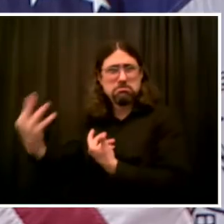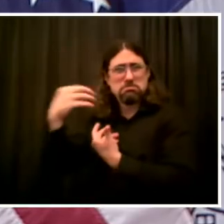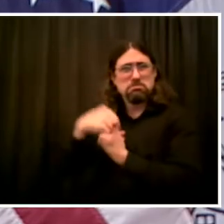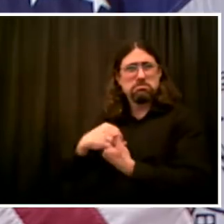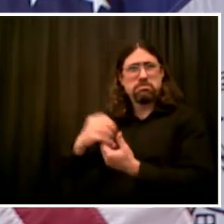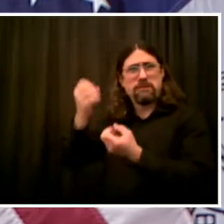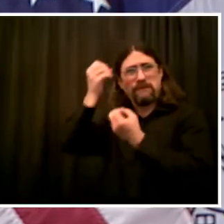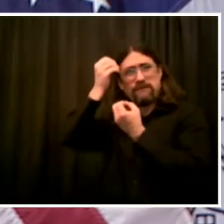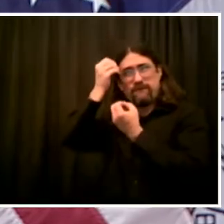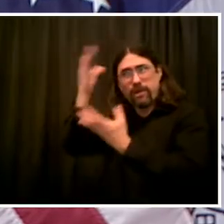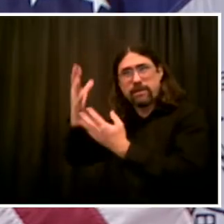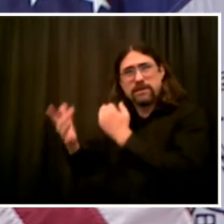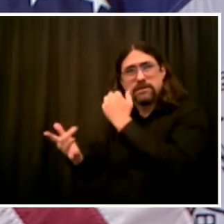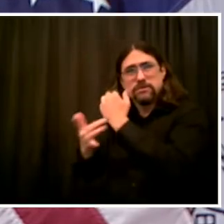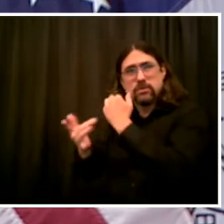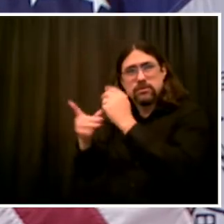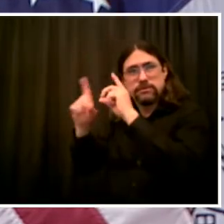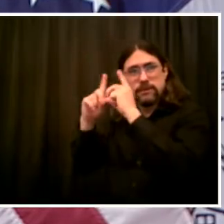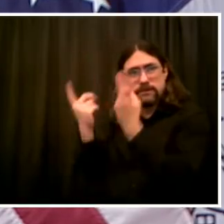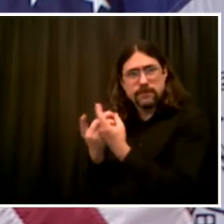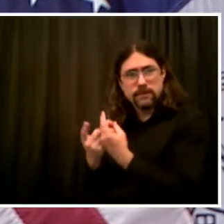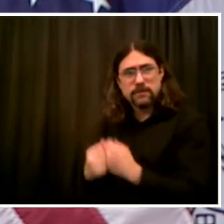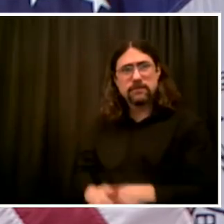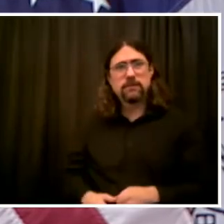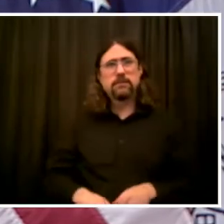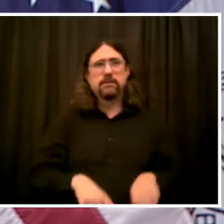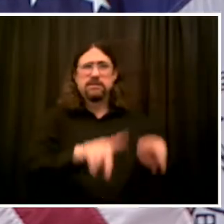BUILDINGS, I.T.